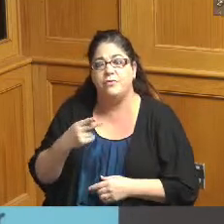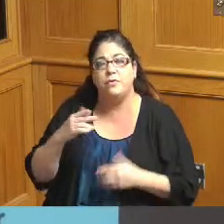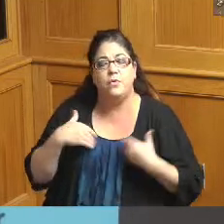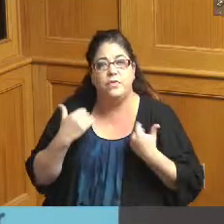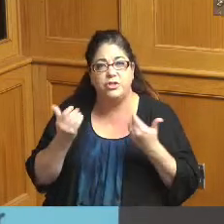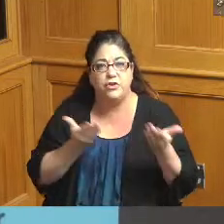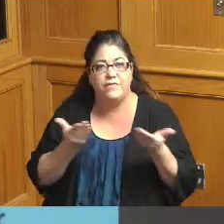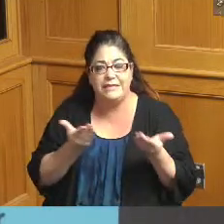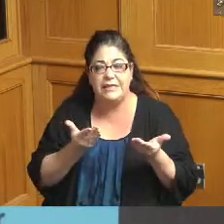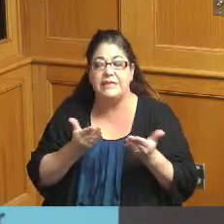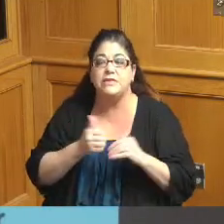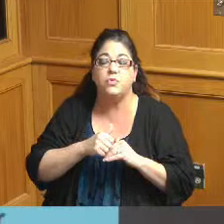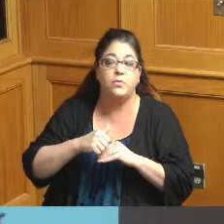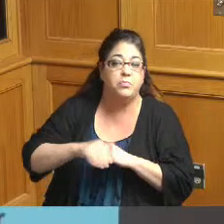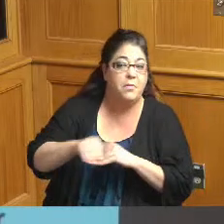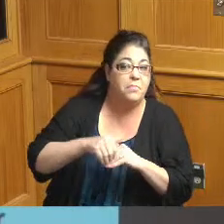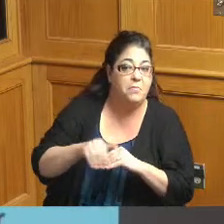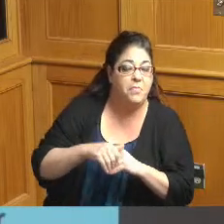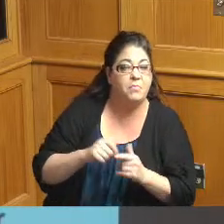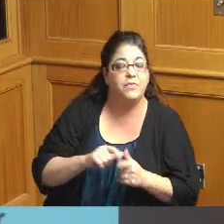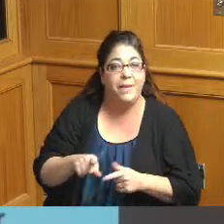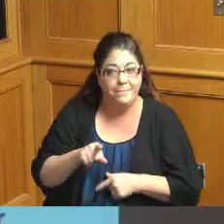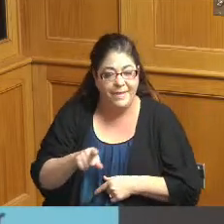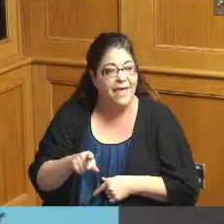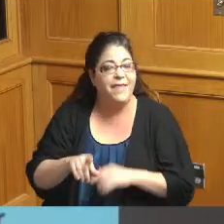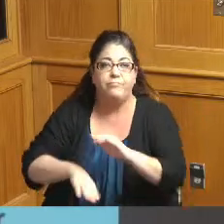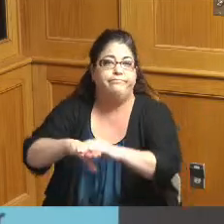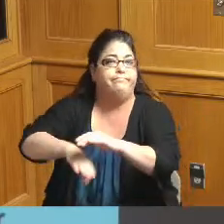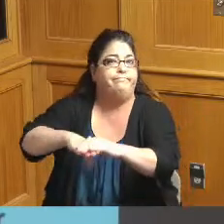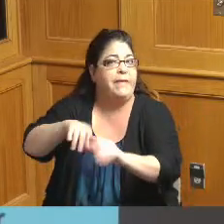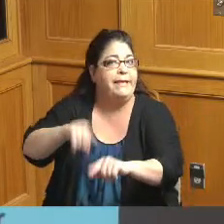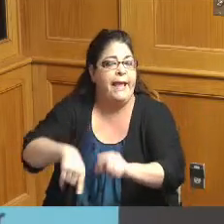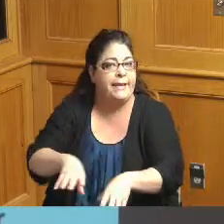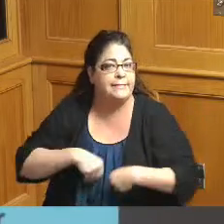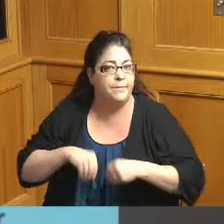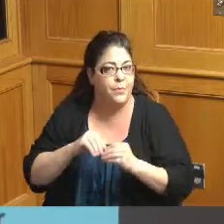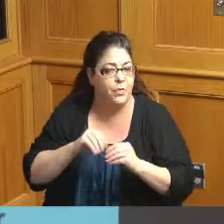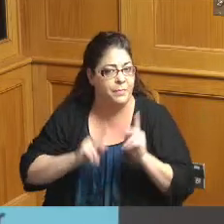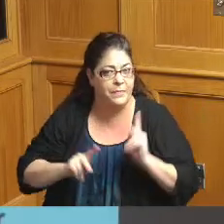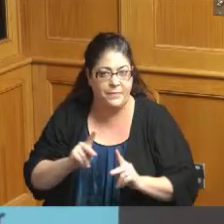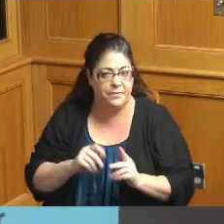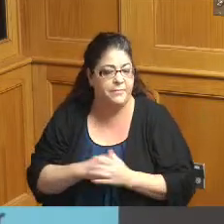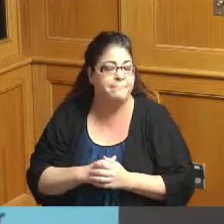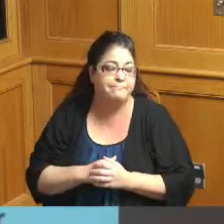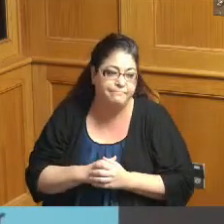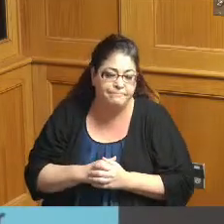our Detention Facility and they're at capacity and can't accommodate those referrals so that's